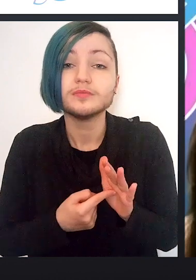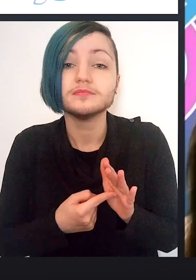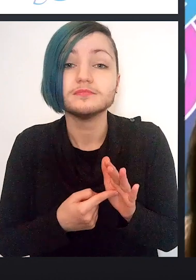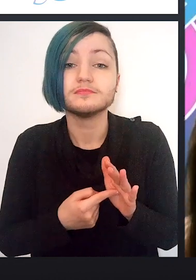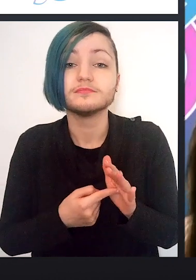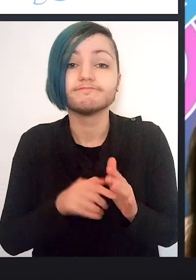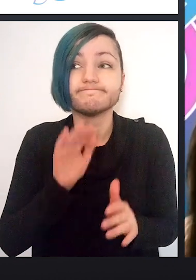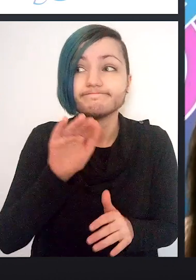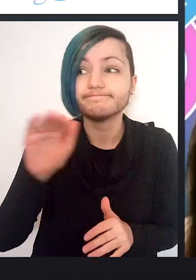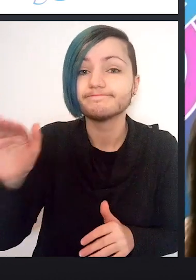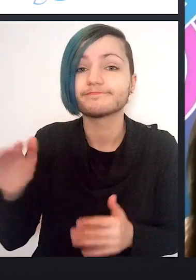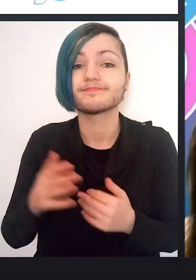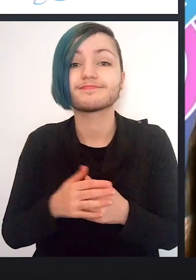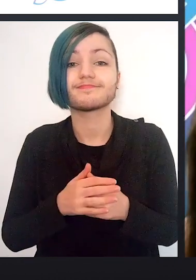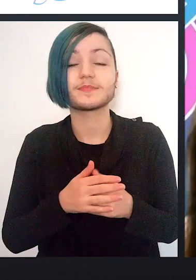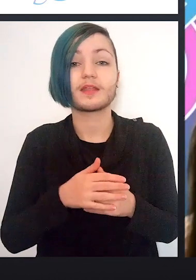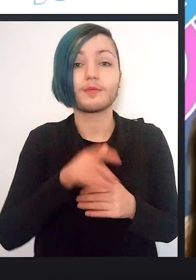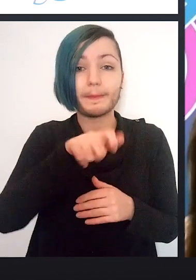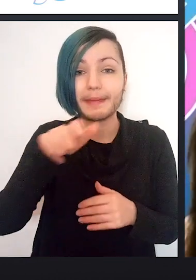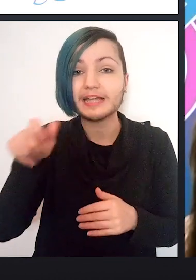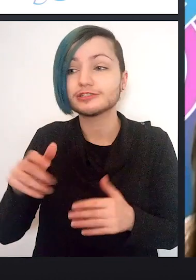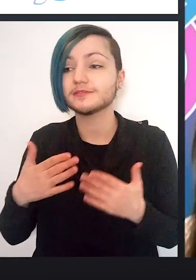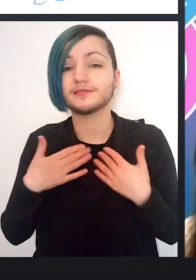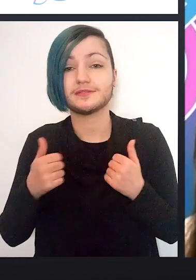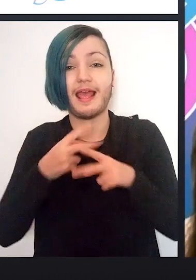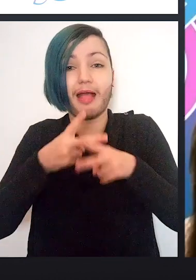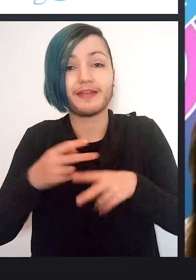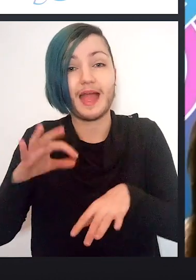for people to be reminded of. Both patients and healthcare professionals.